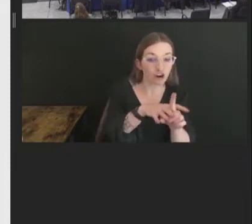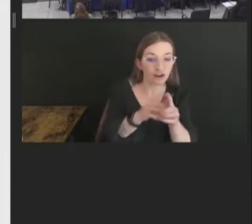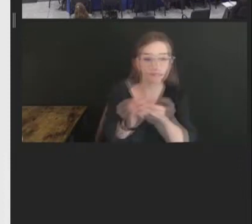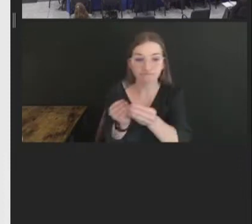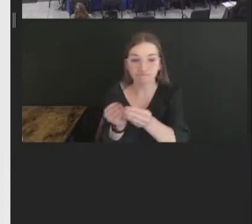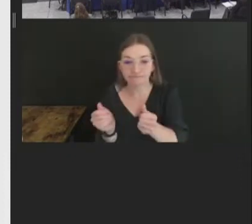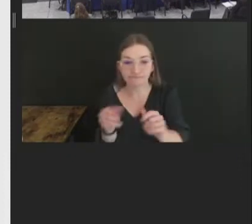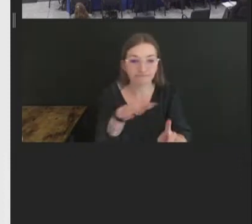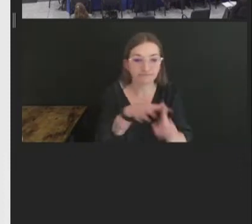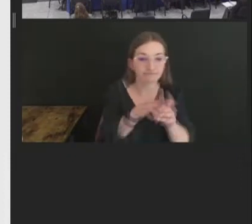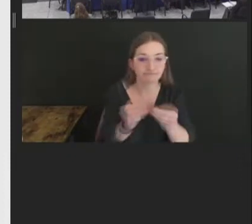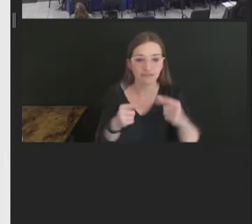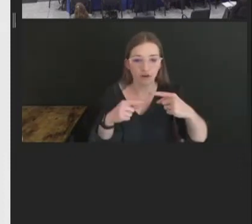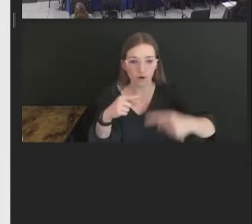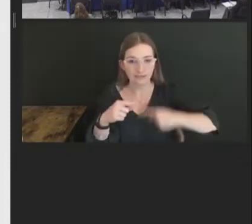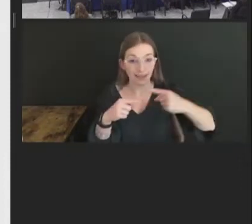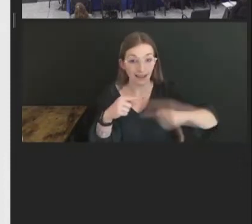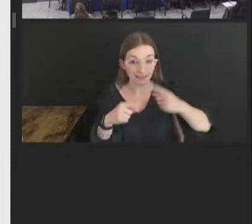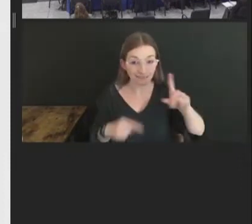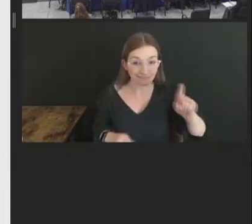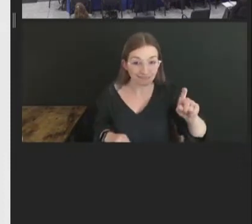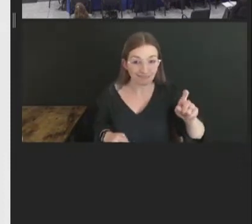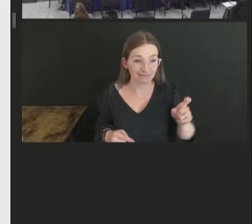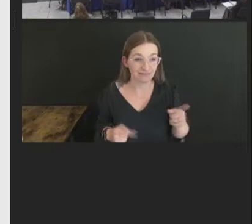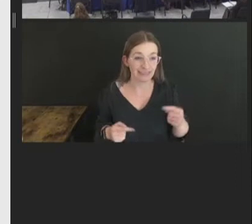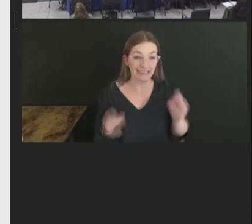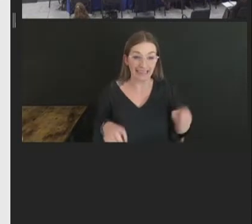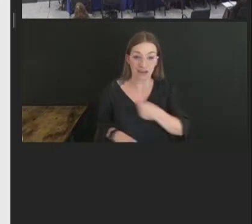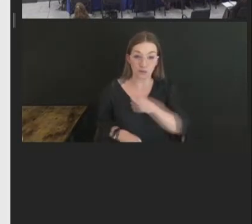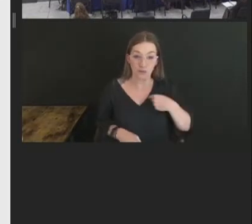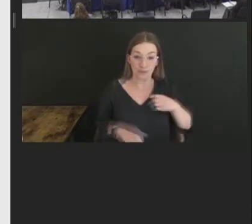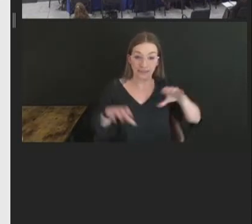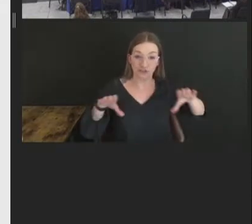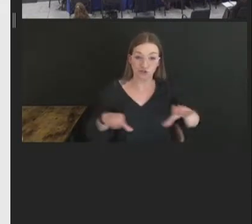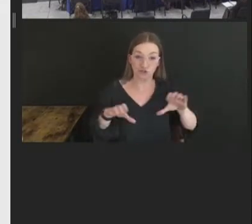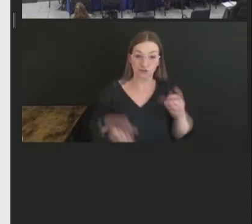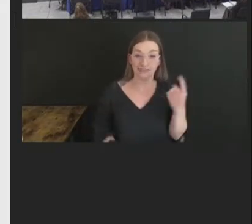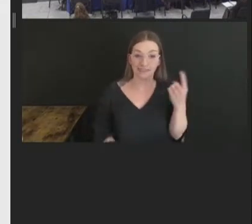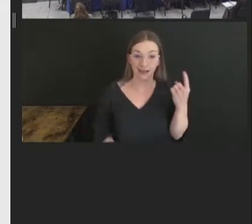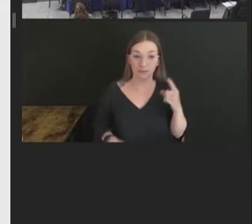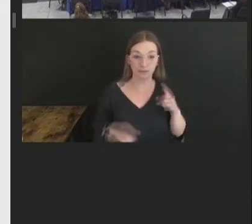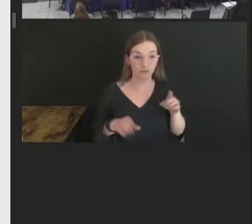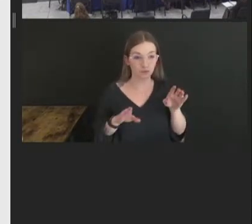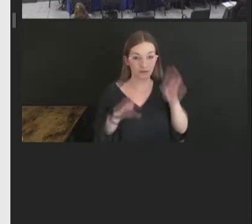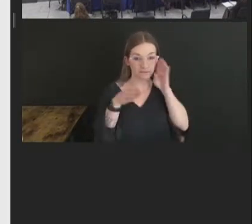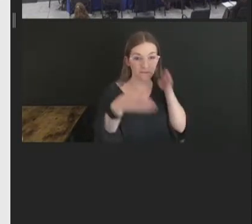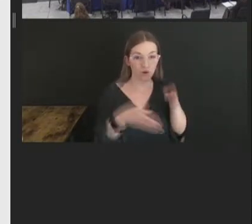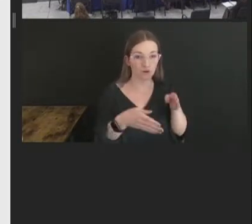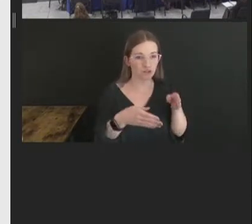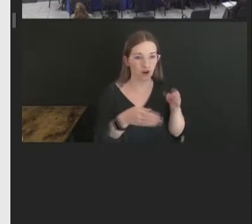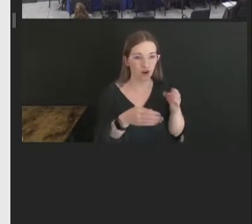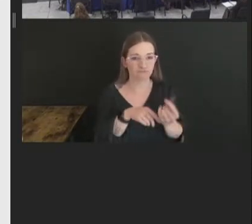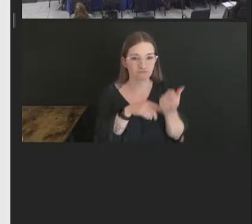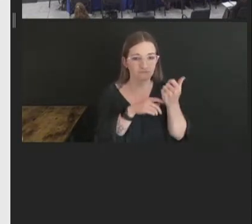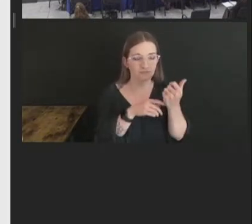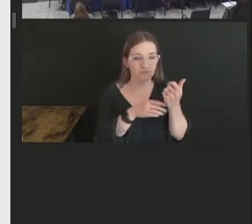time? Anything that we could be doing to focus on apps maybe limiting that or you know, just